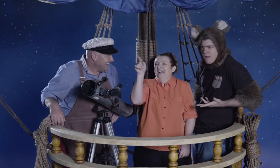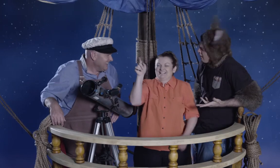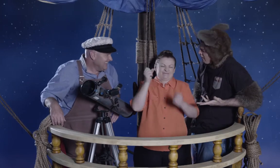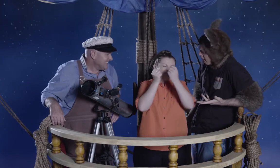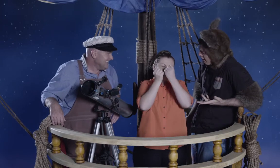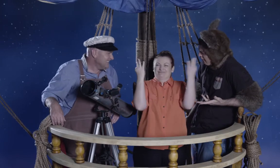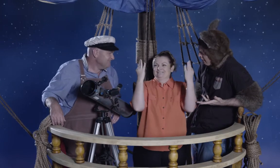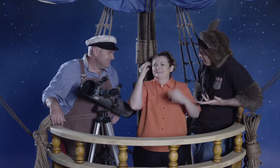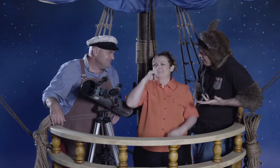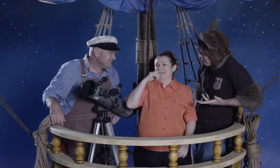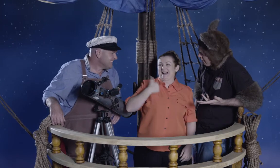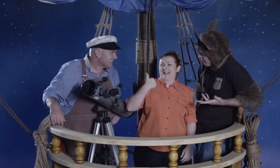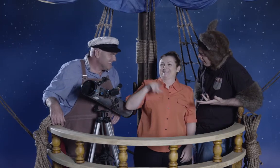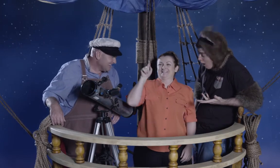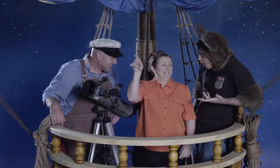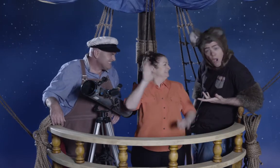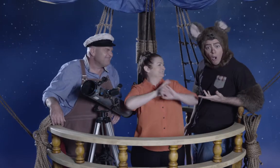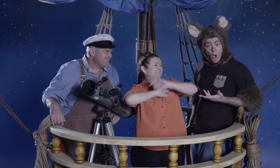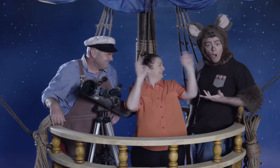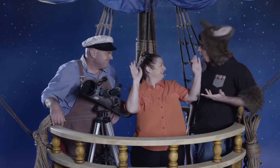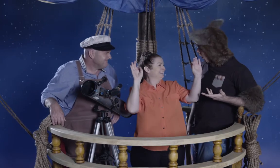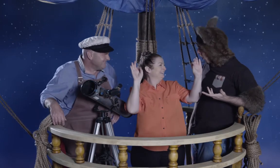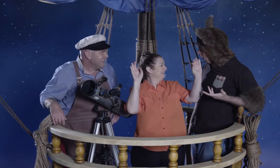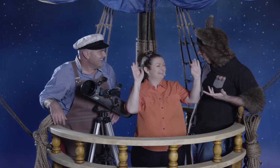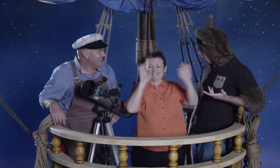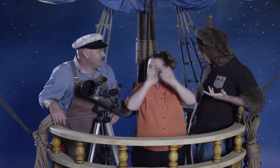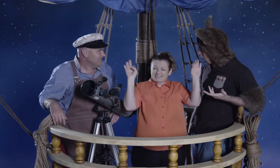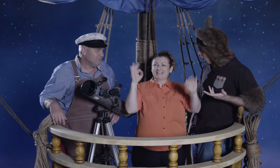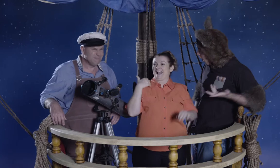No, there's no-one living on the moon, Possum.